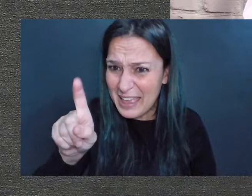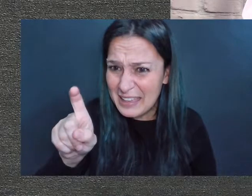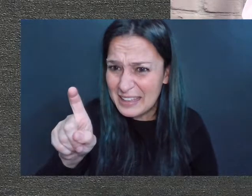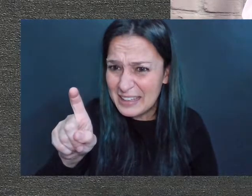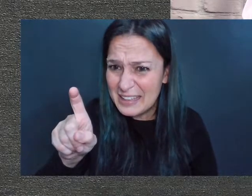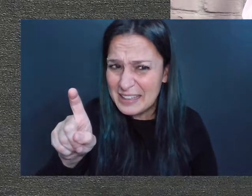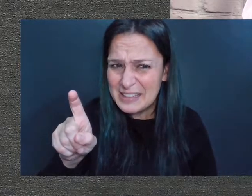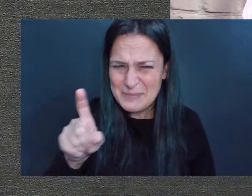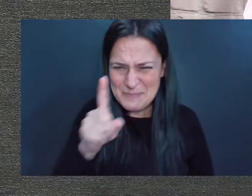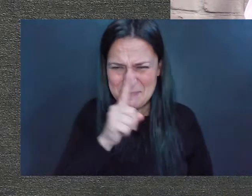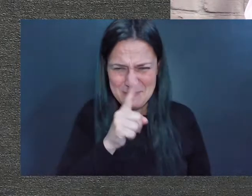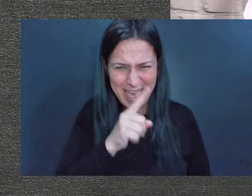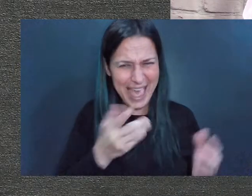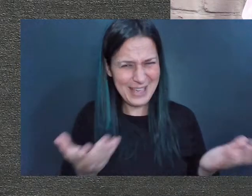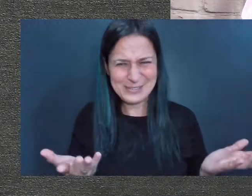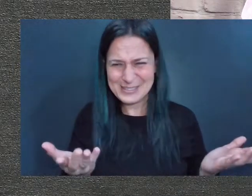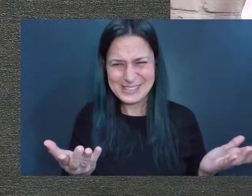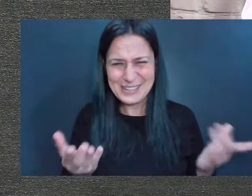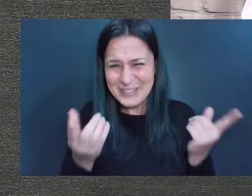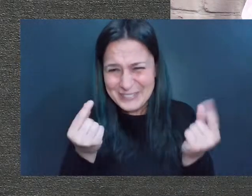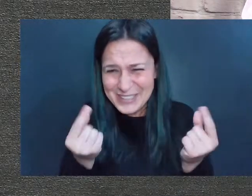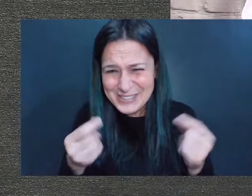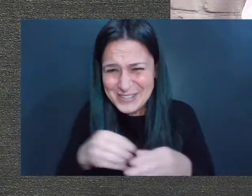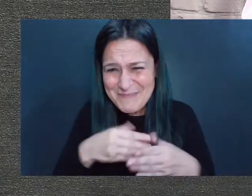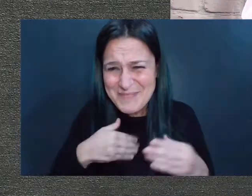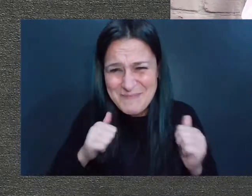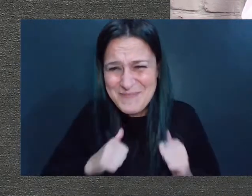Mouse, what were you doing in my book bag?